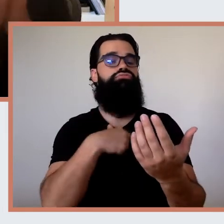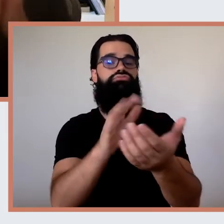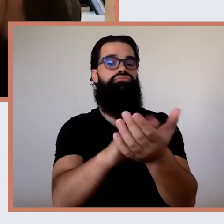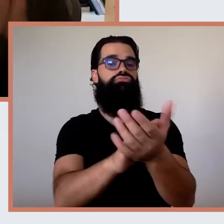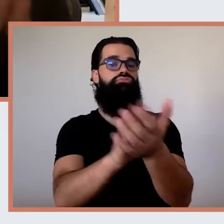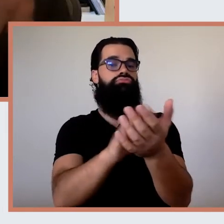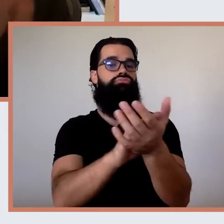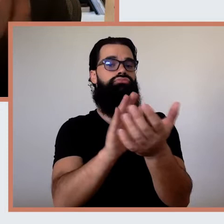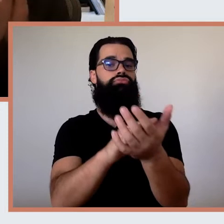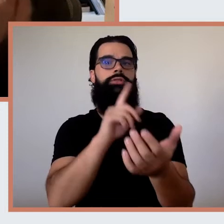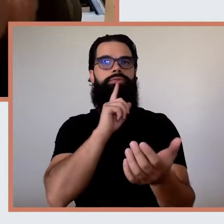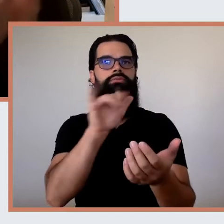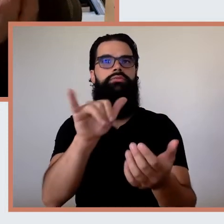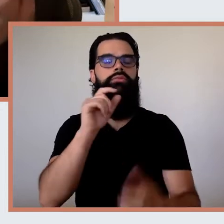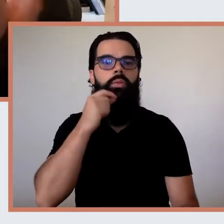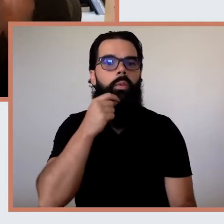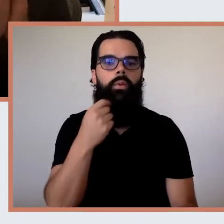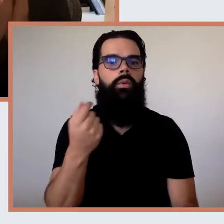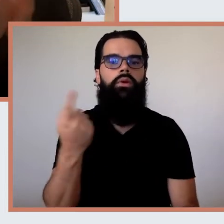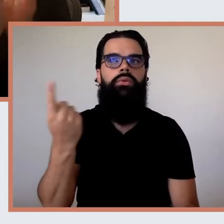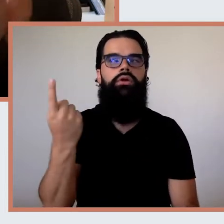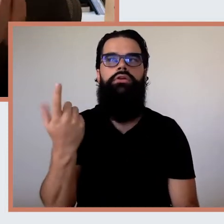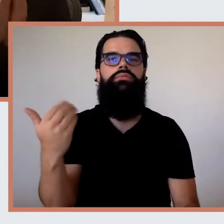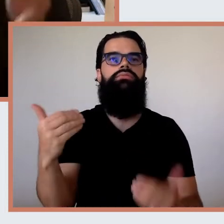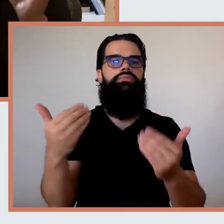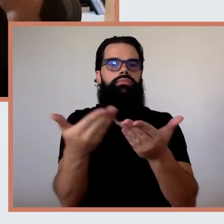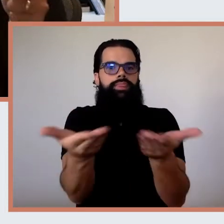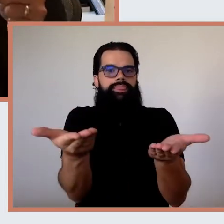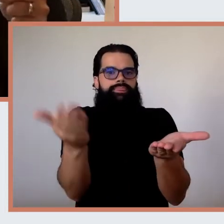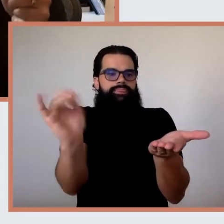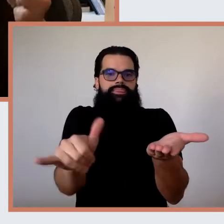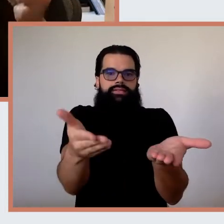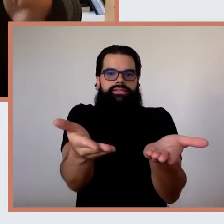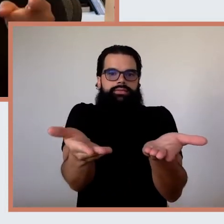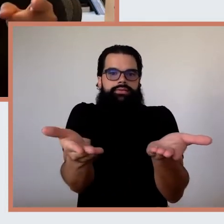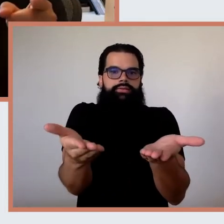That's okay, that's like I'm applauding 'cause that's really cool 'cause that's something